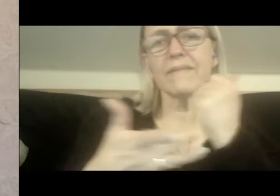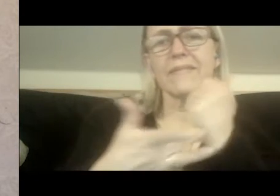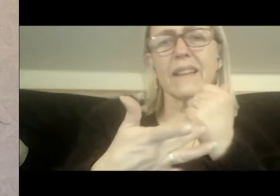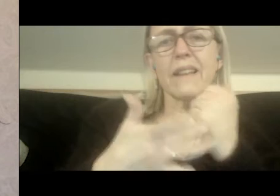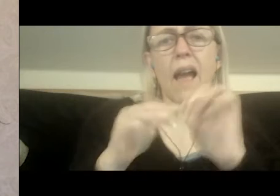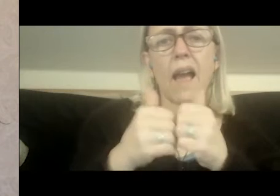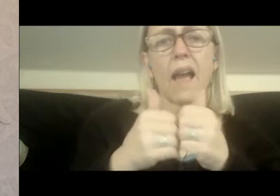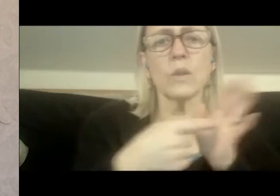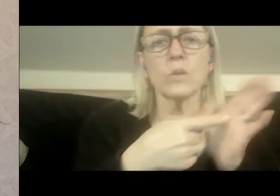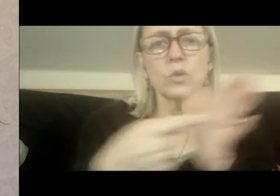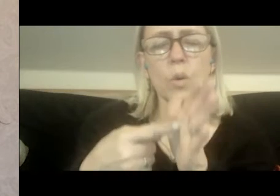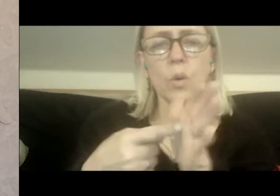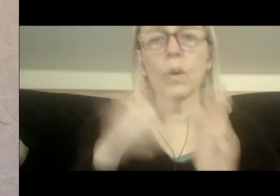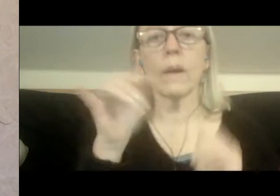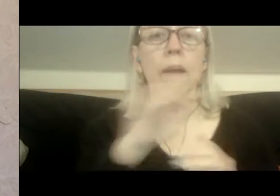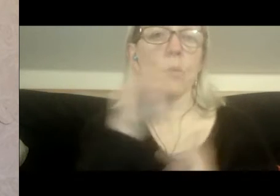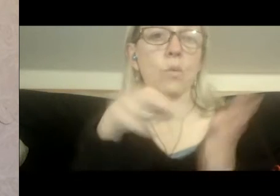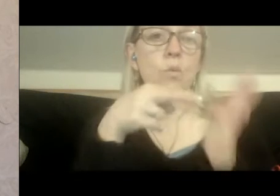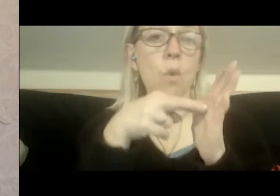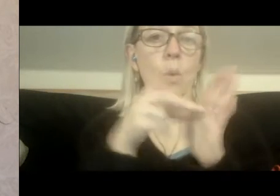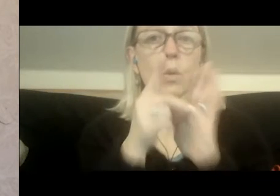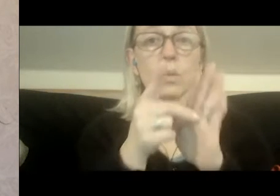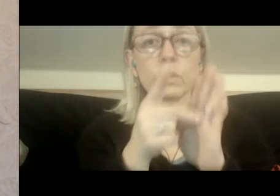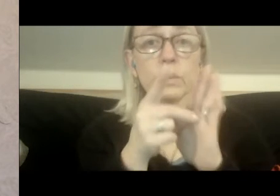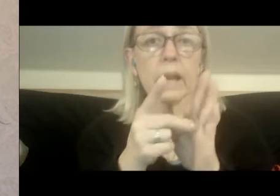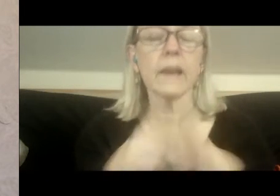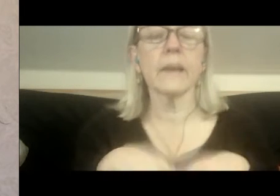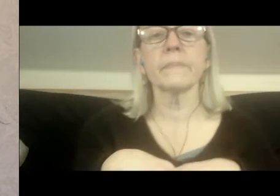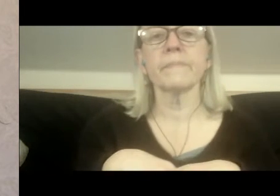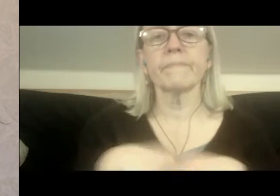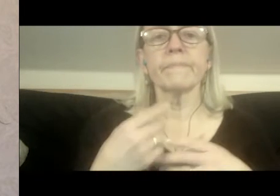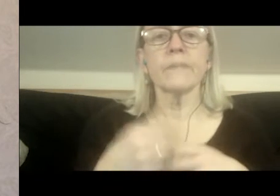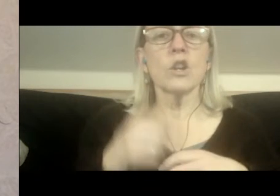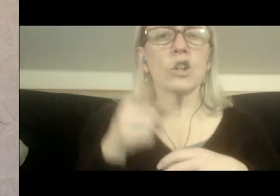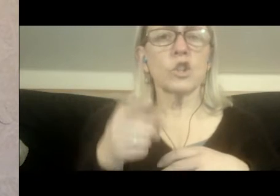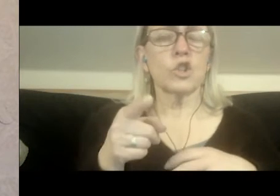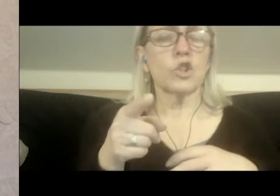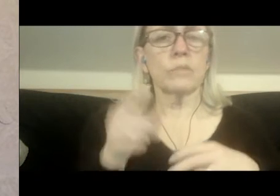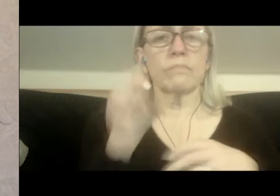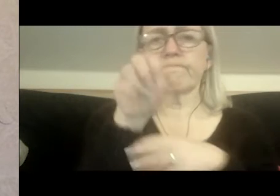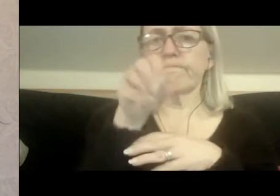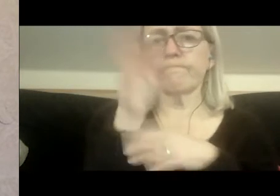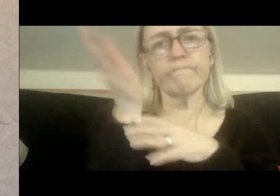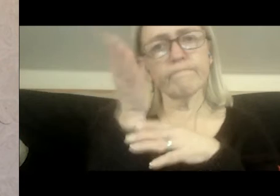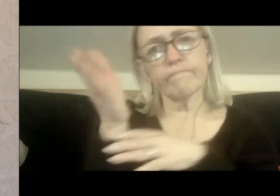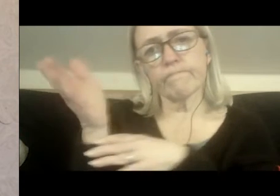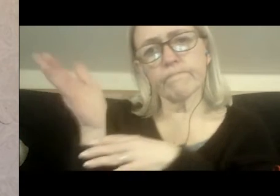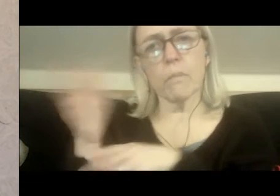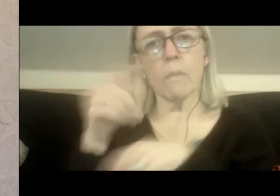She's developed trainings on conflict resolution, gender inclusion, sexual harassment, and practices of non-violence.